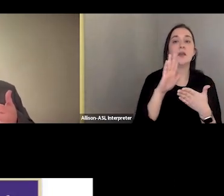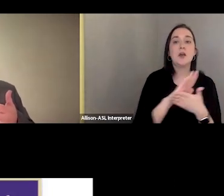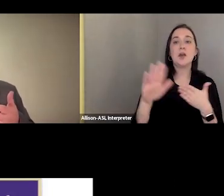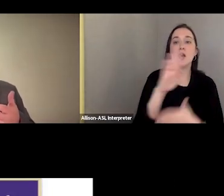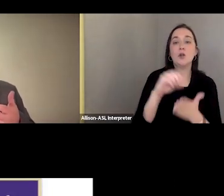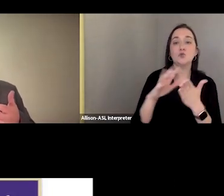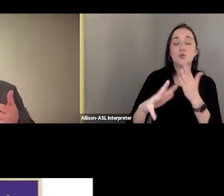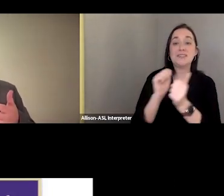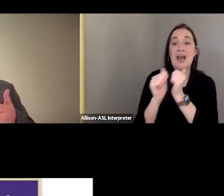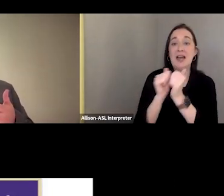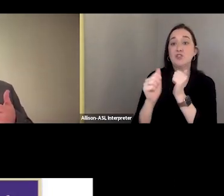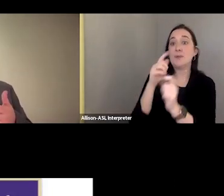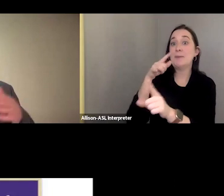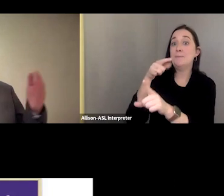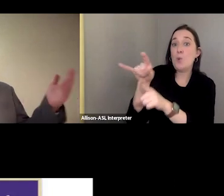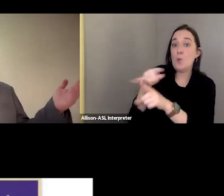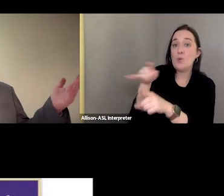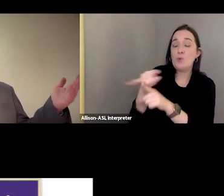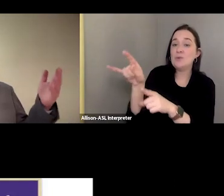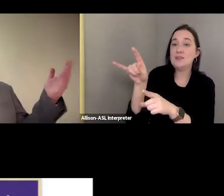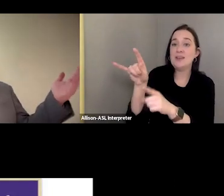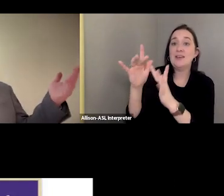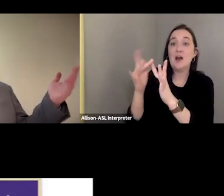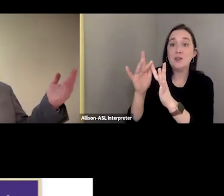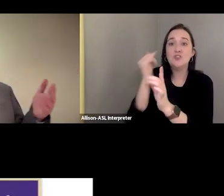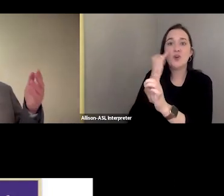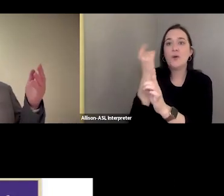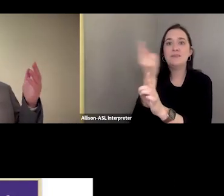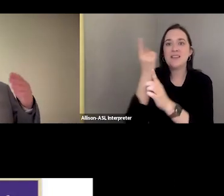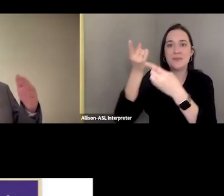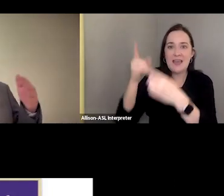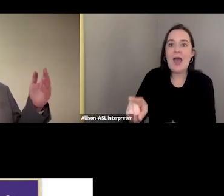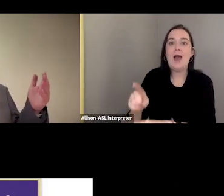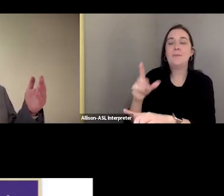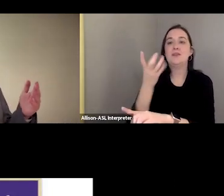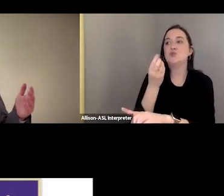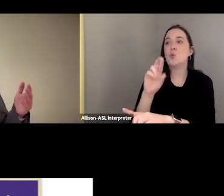when they actually play a game and something happens that they have to respond, like if they missed,